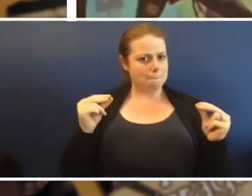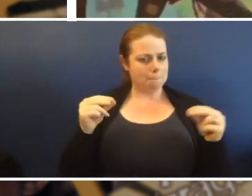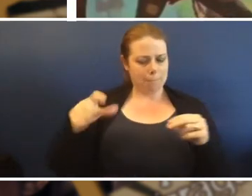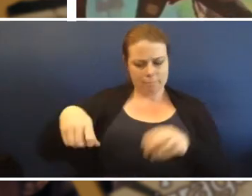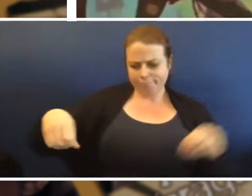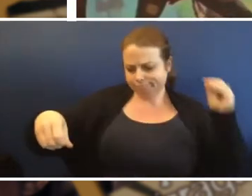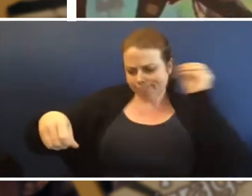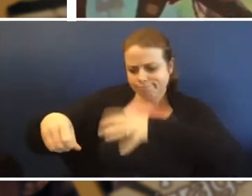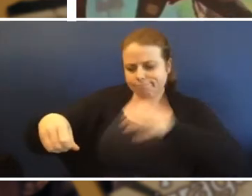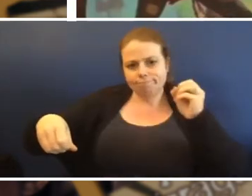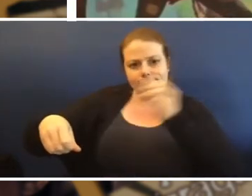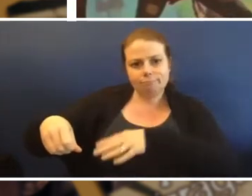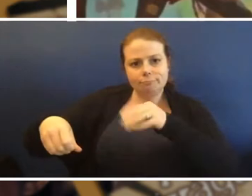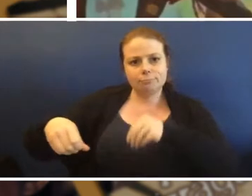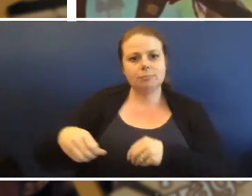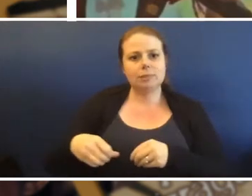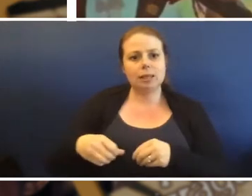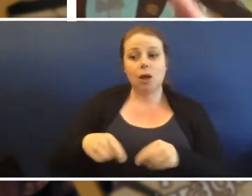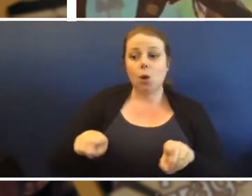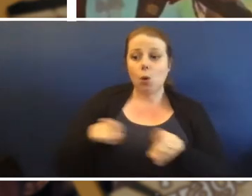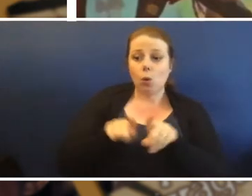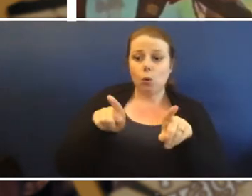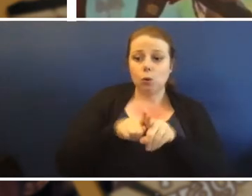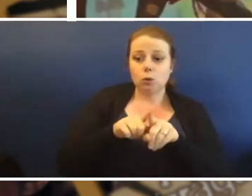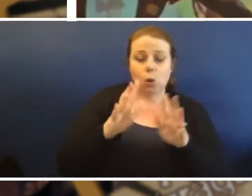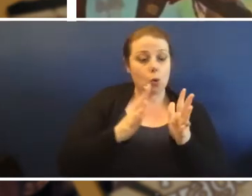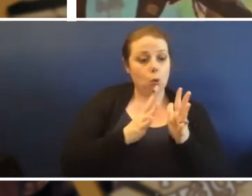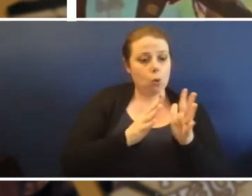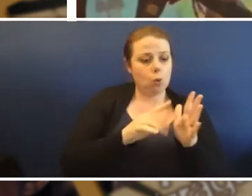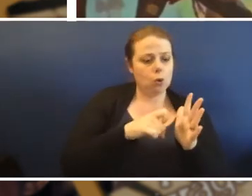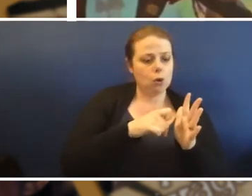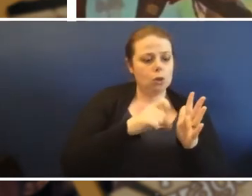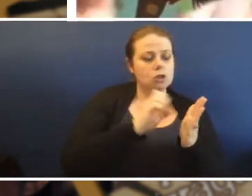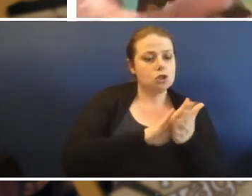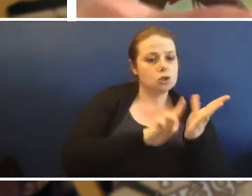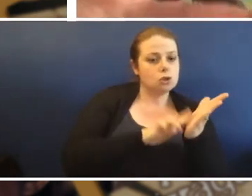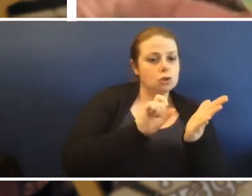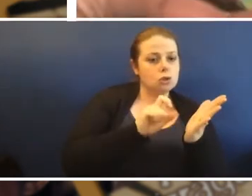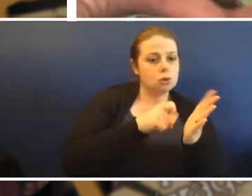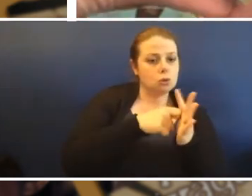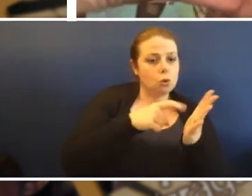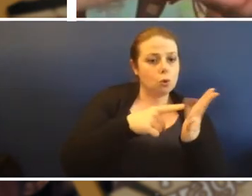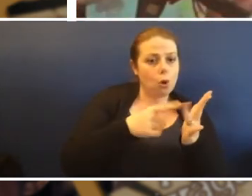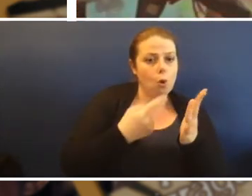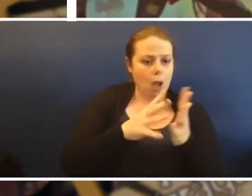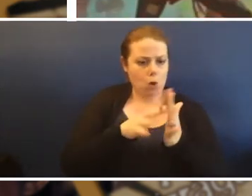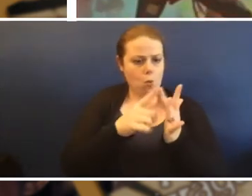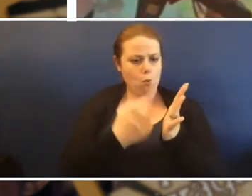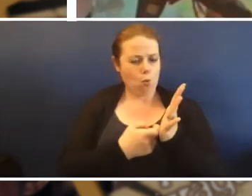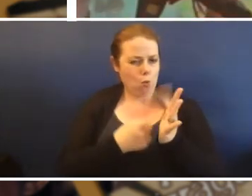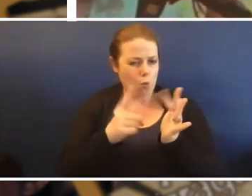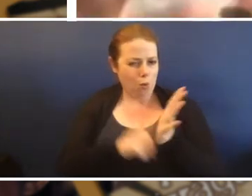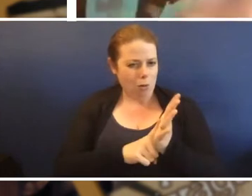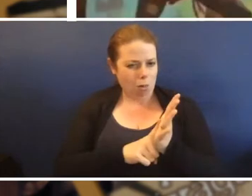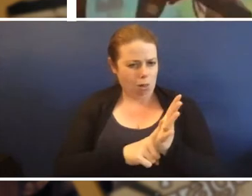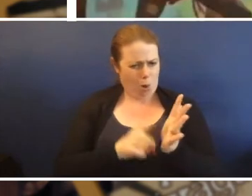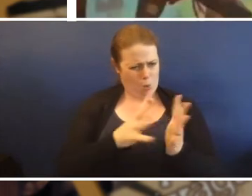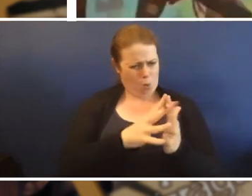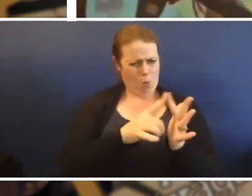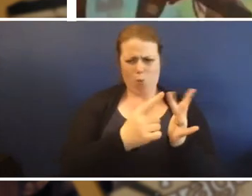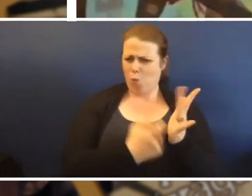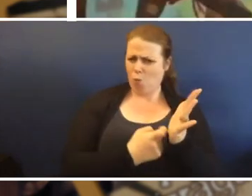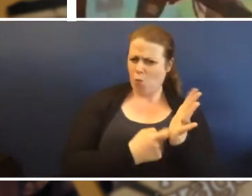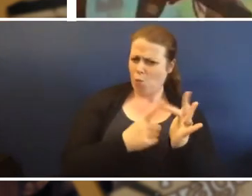there and I get choco, which is shellfish, but also world which is around shellfish like that